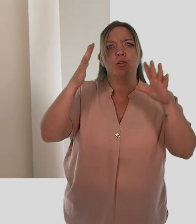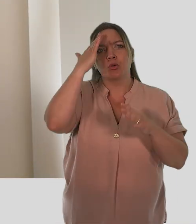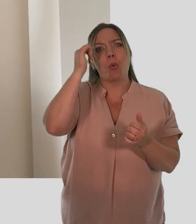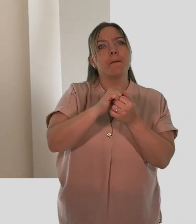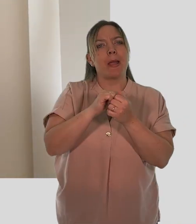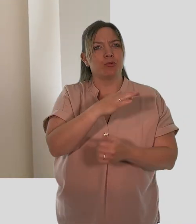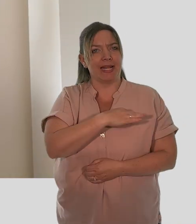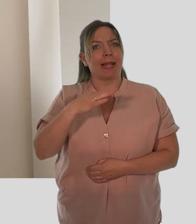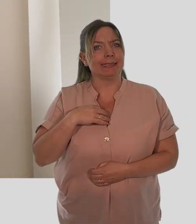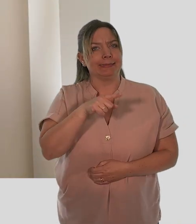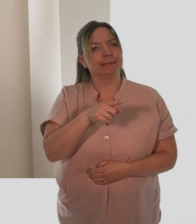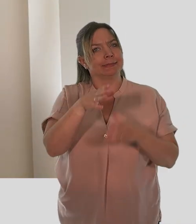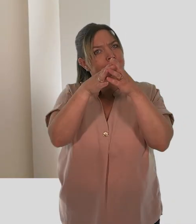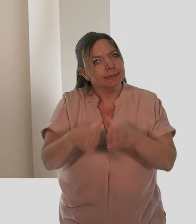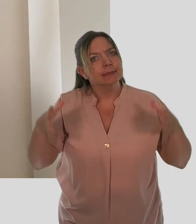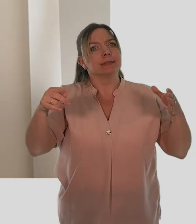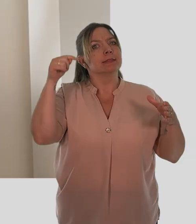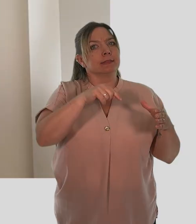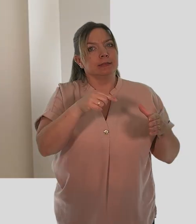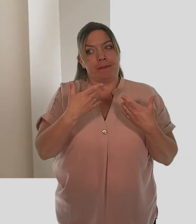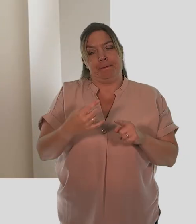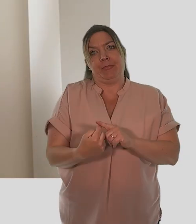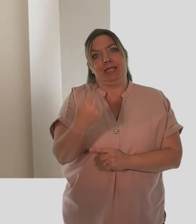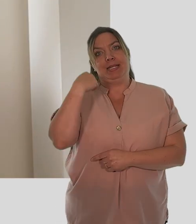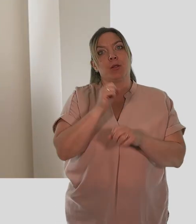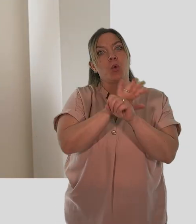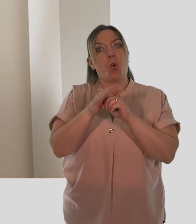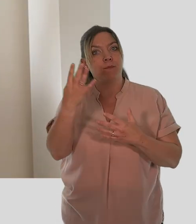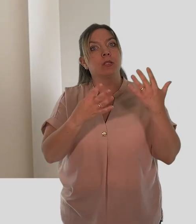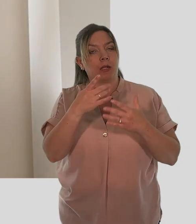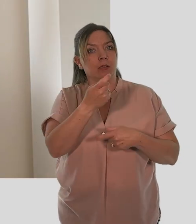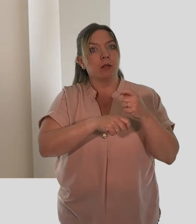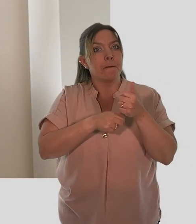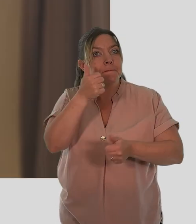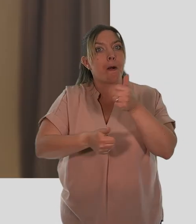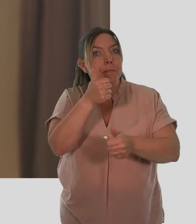of primary care providers to better diagnose and manage dementia,